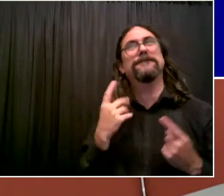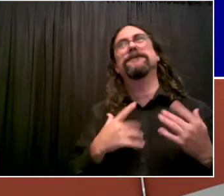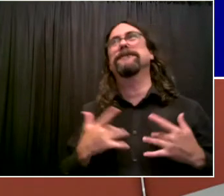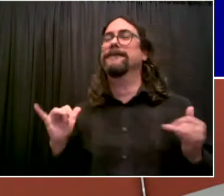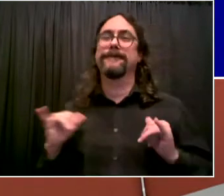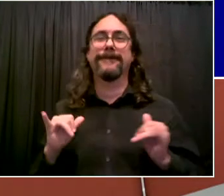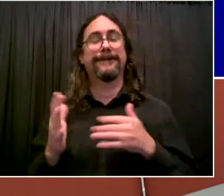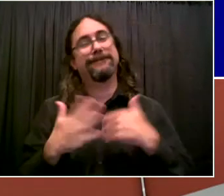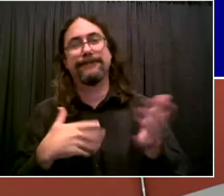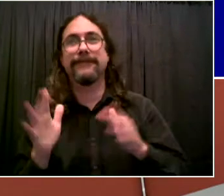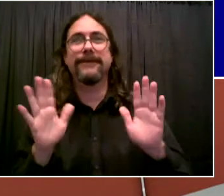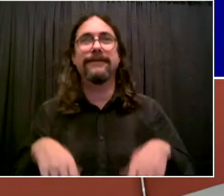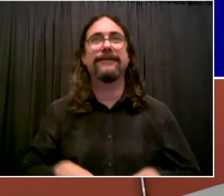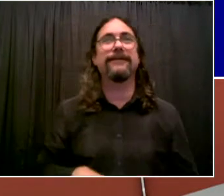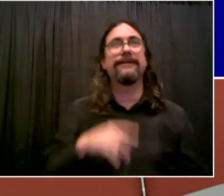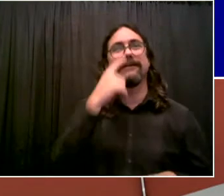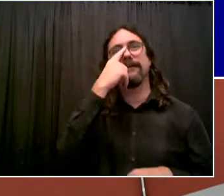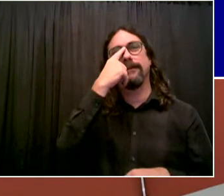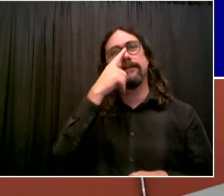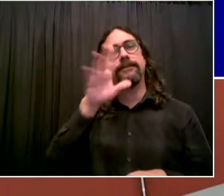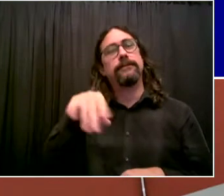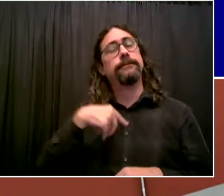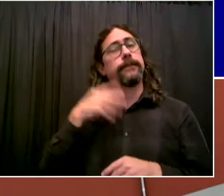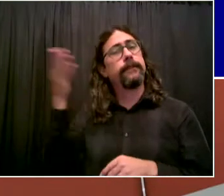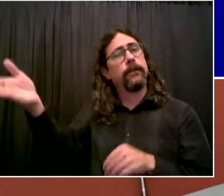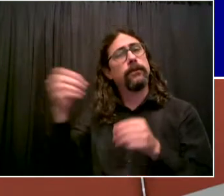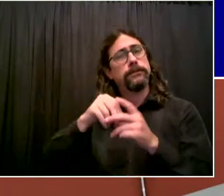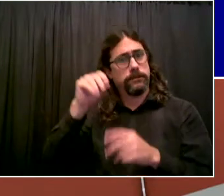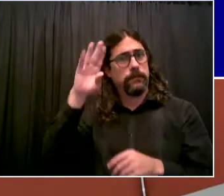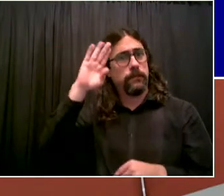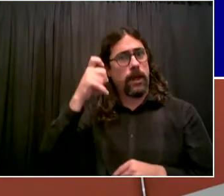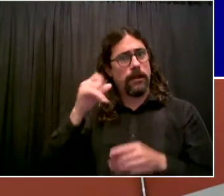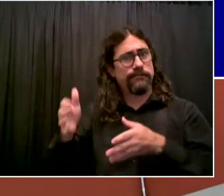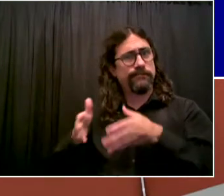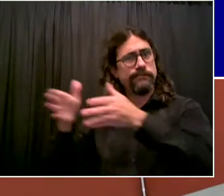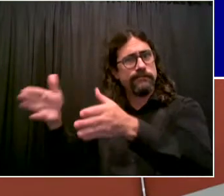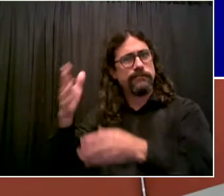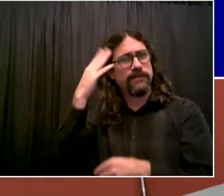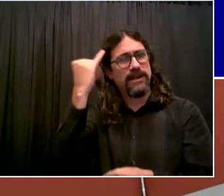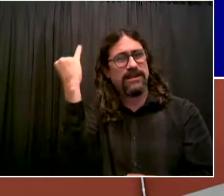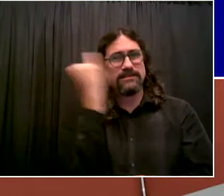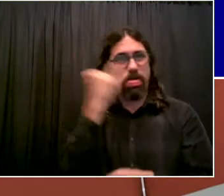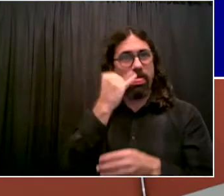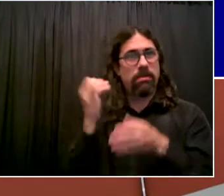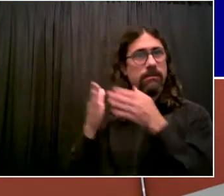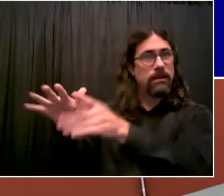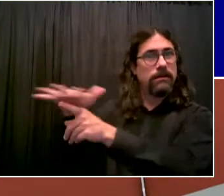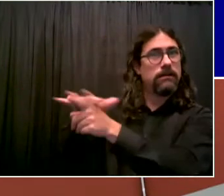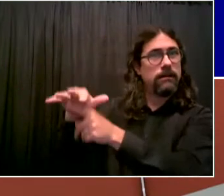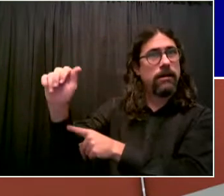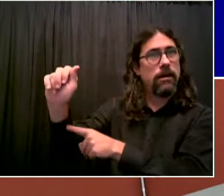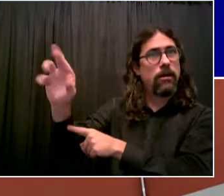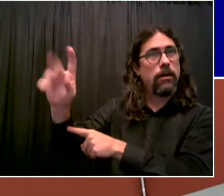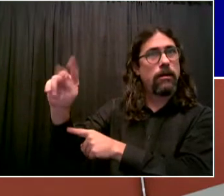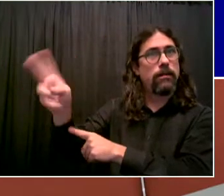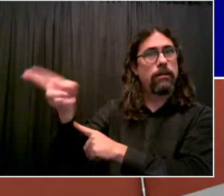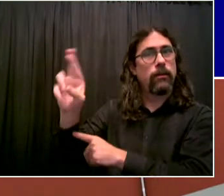ALSO HAD A GREAT EXPERIENCE. AS ONEO F THE